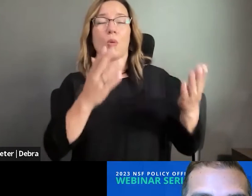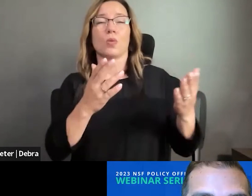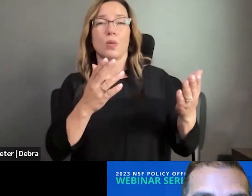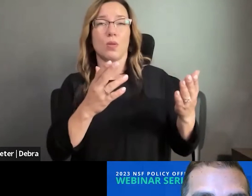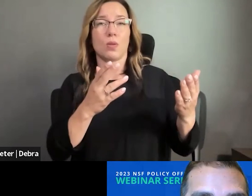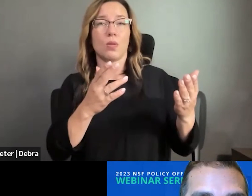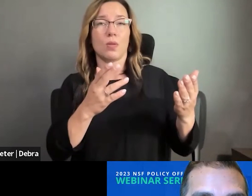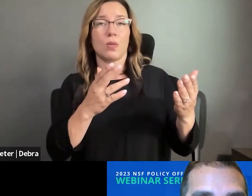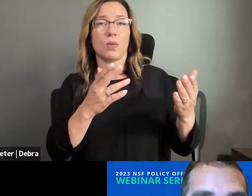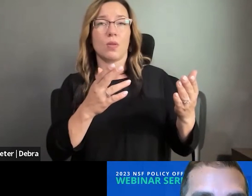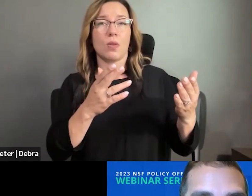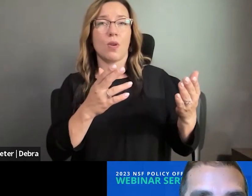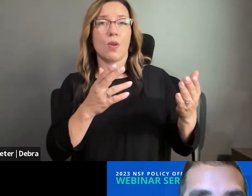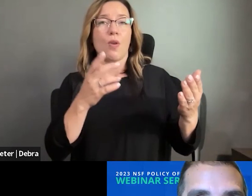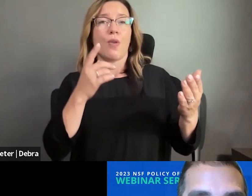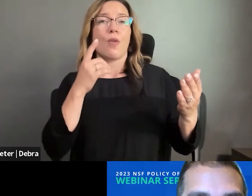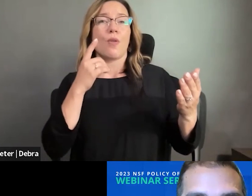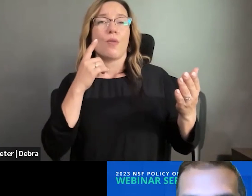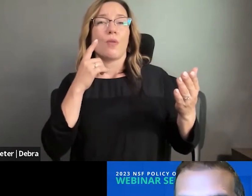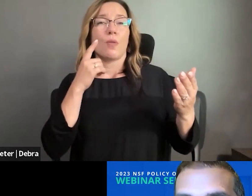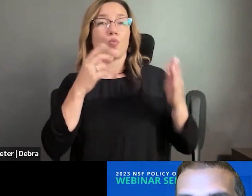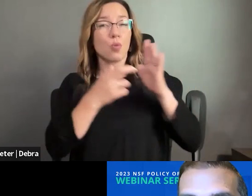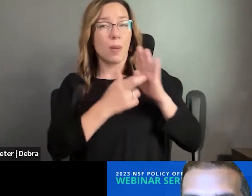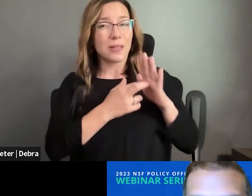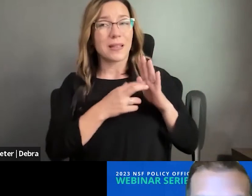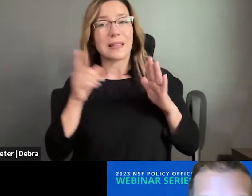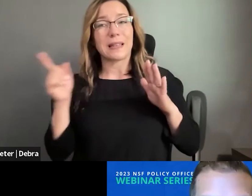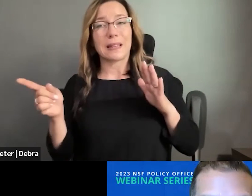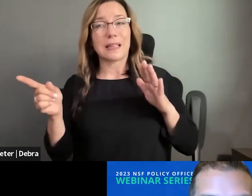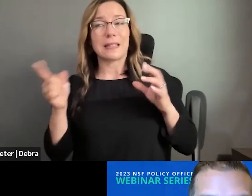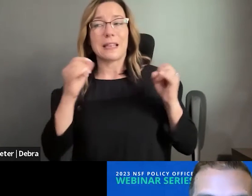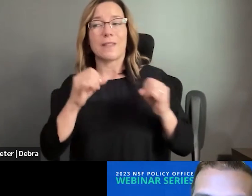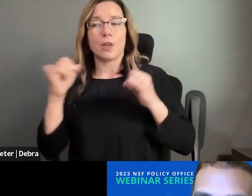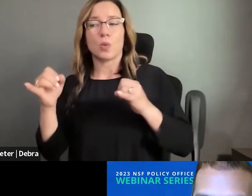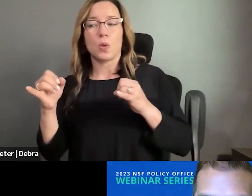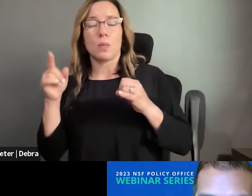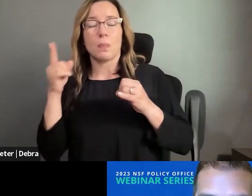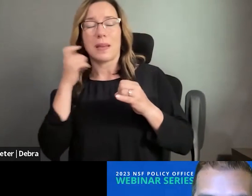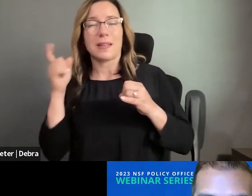this individual who they are affiliated with.